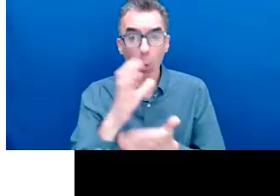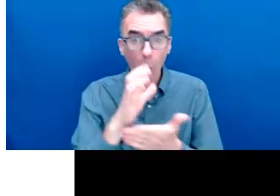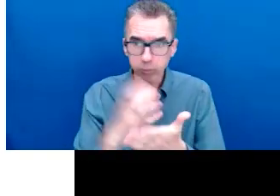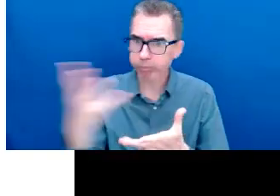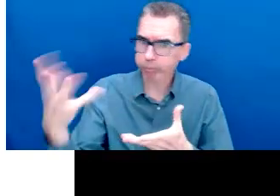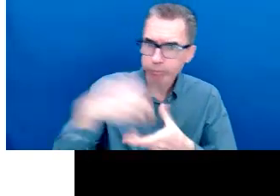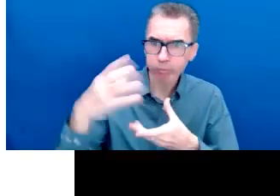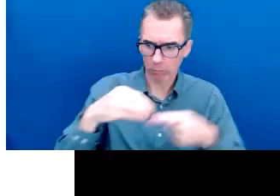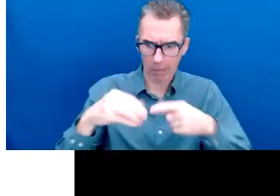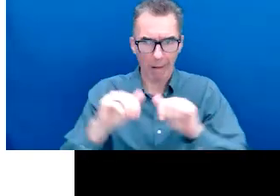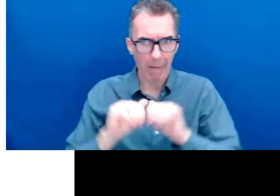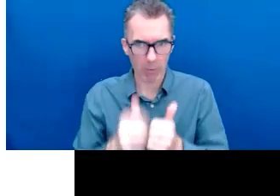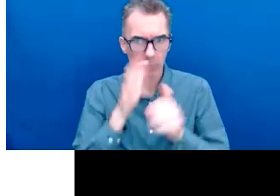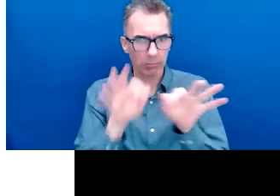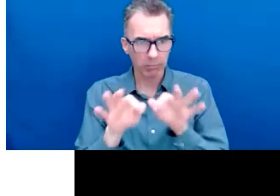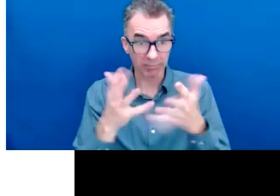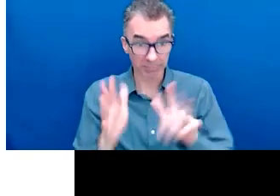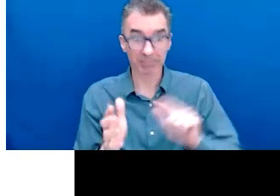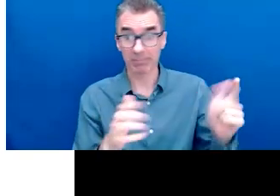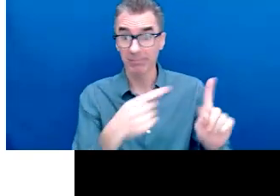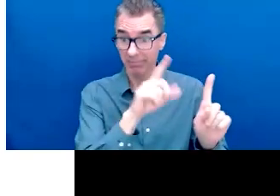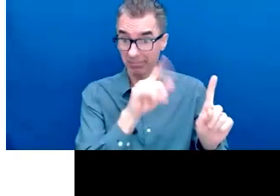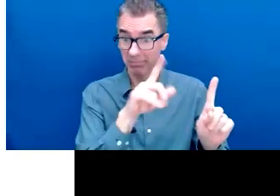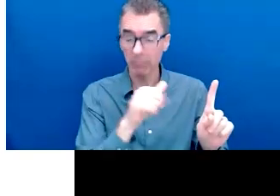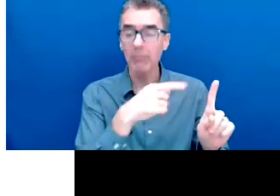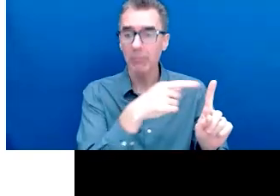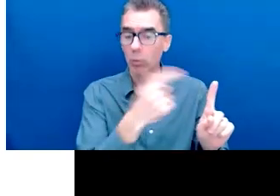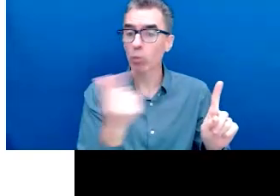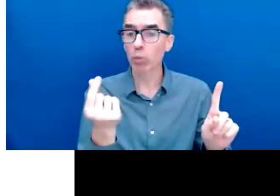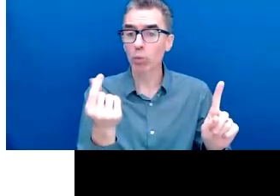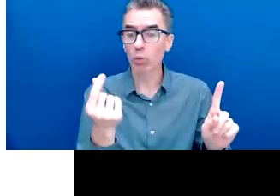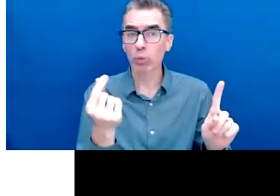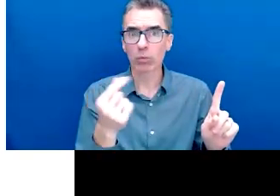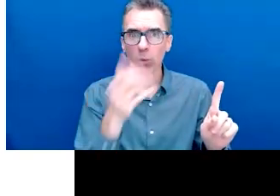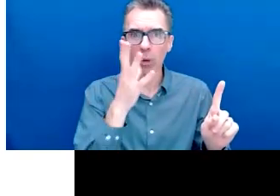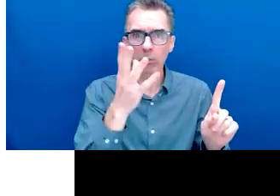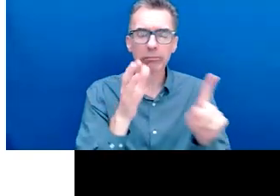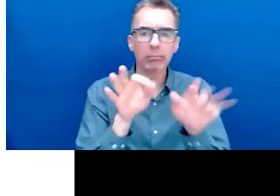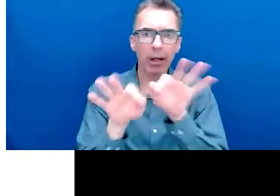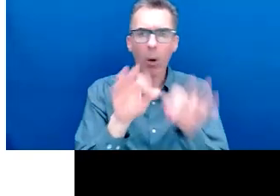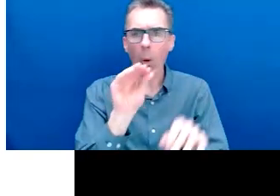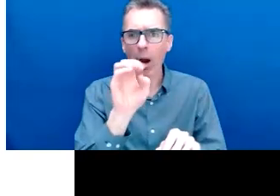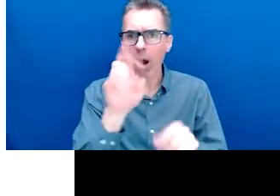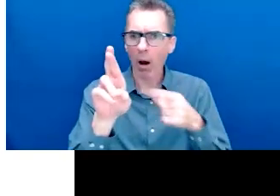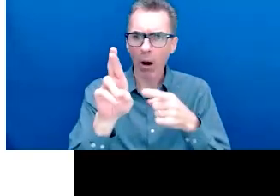And then I'll turn it over to Linda and she's going to show you where you can find OER. Hopefully we are